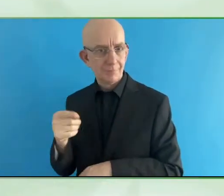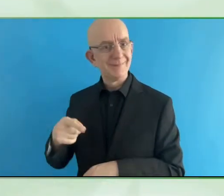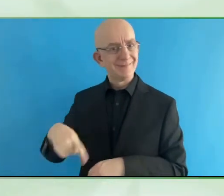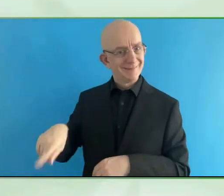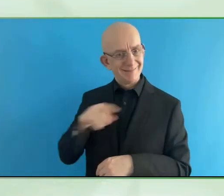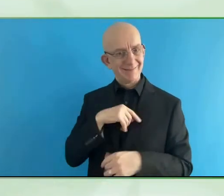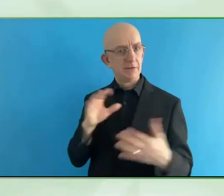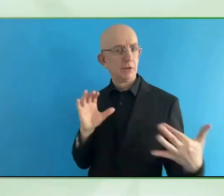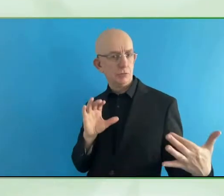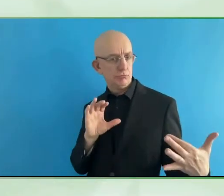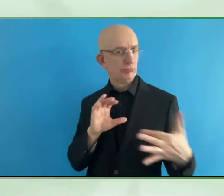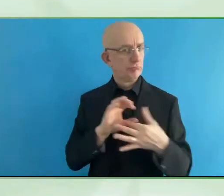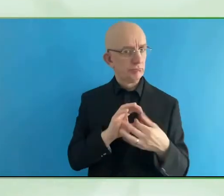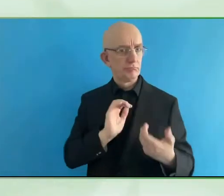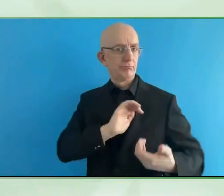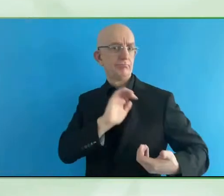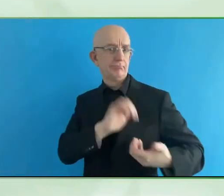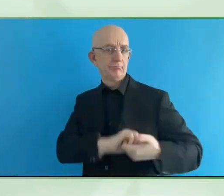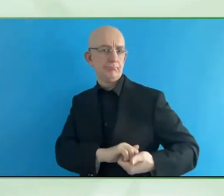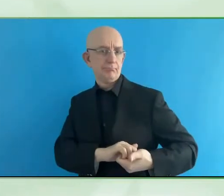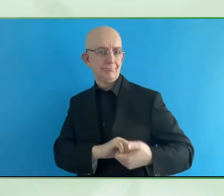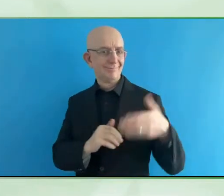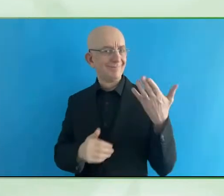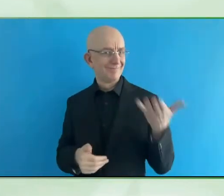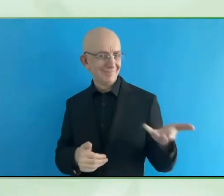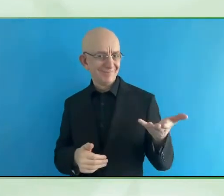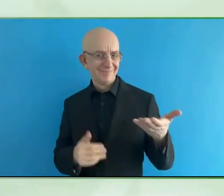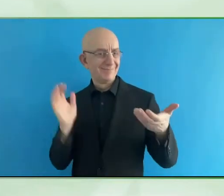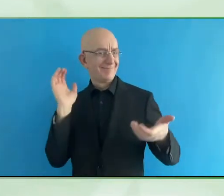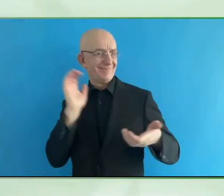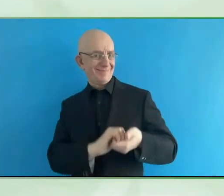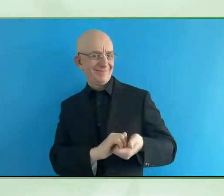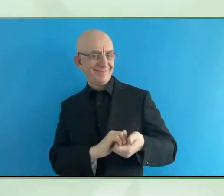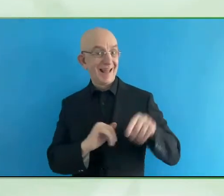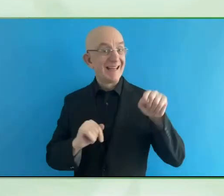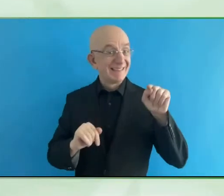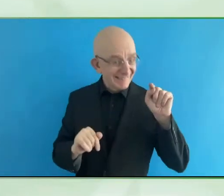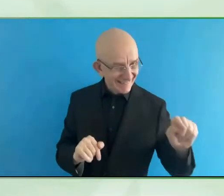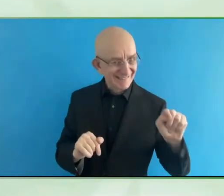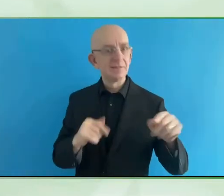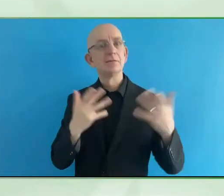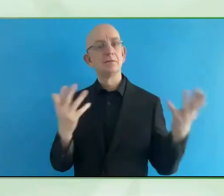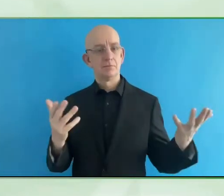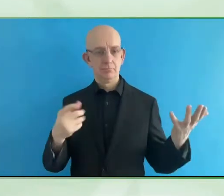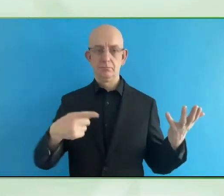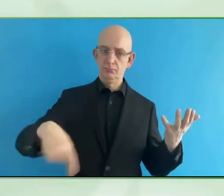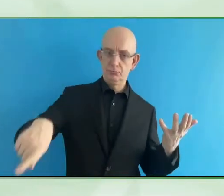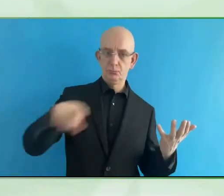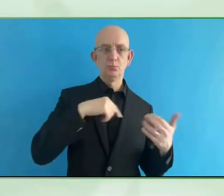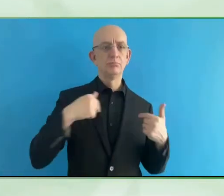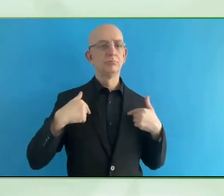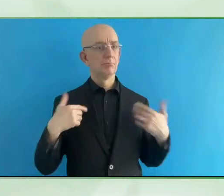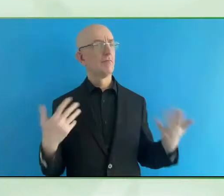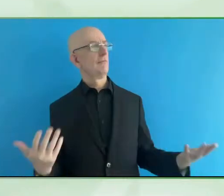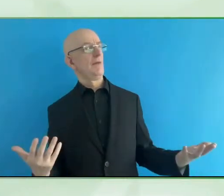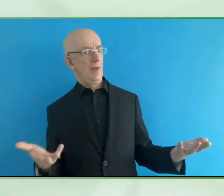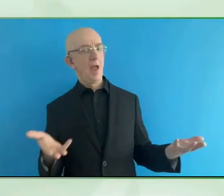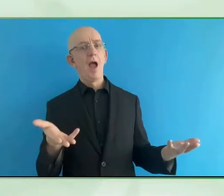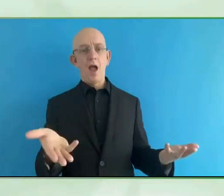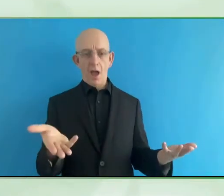it is hard to do anything if the University is not there.